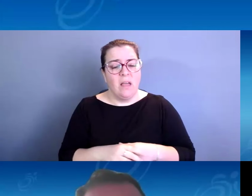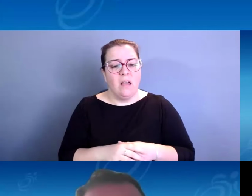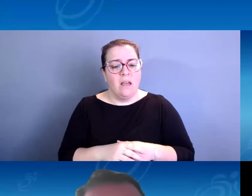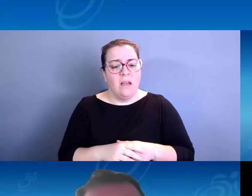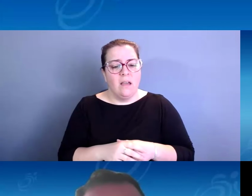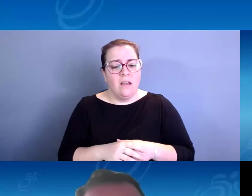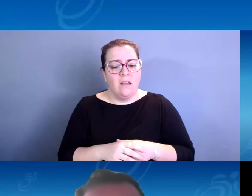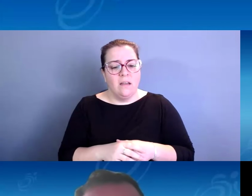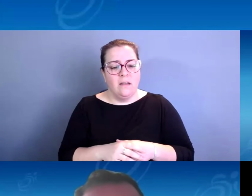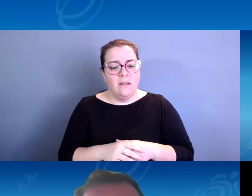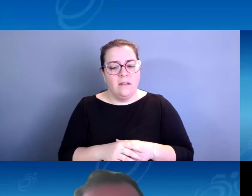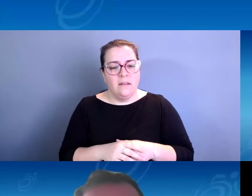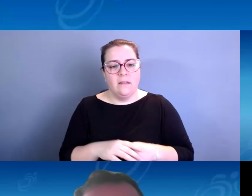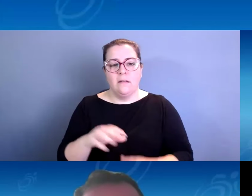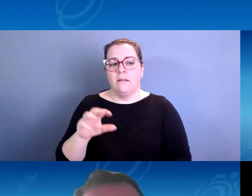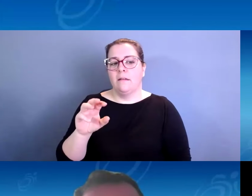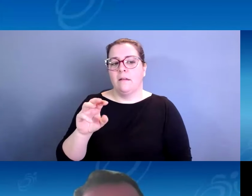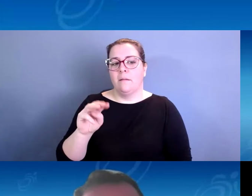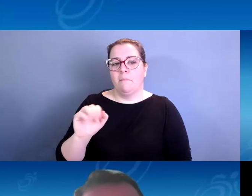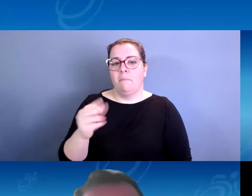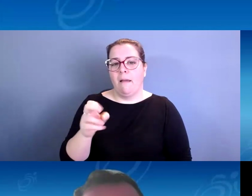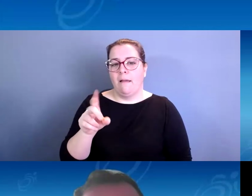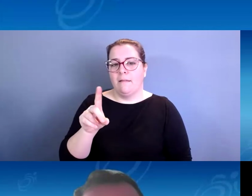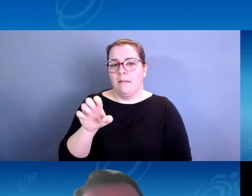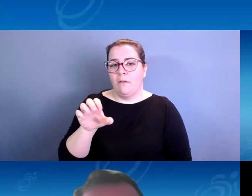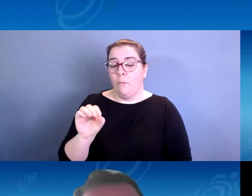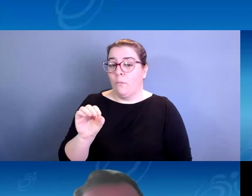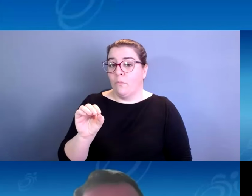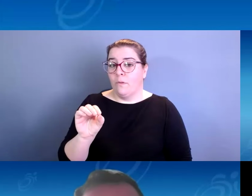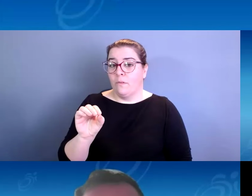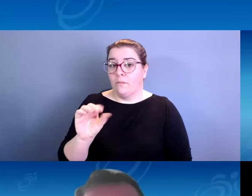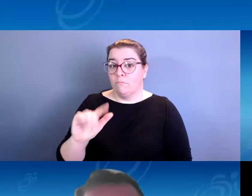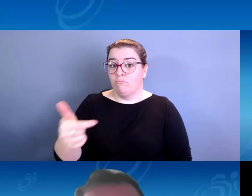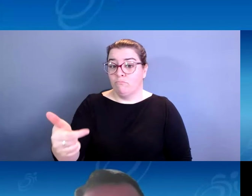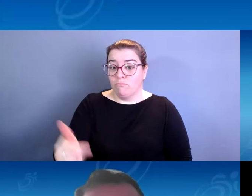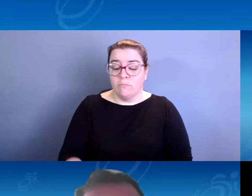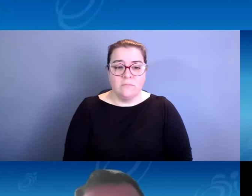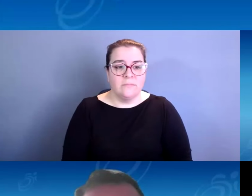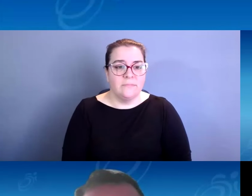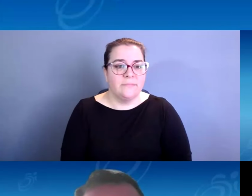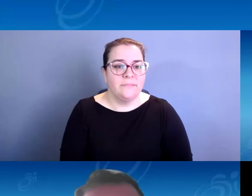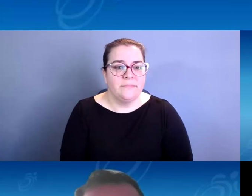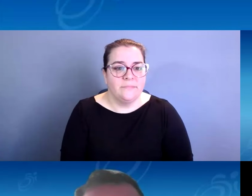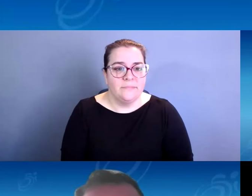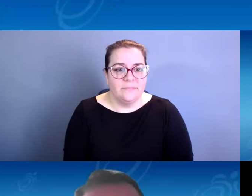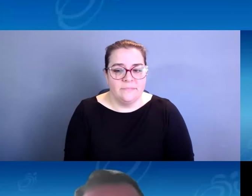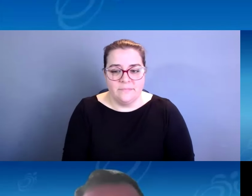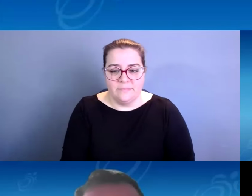quickly, I see you have your hand up and, and we'll move on to another question. There, there is to build on Lisa's point.